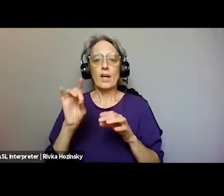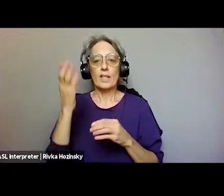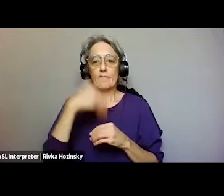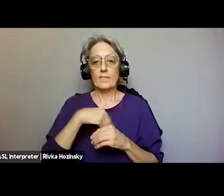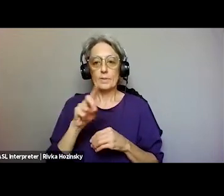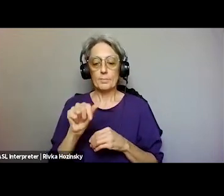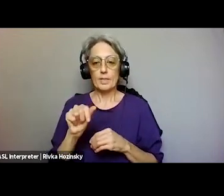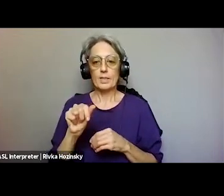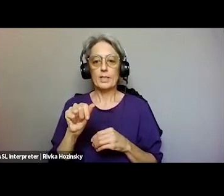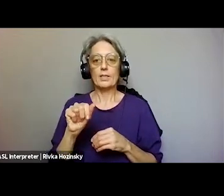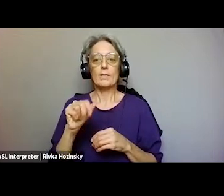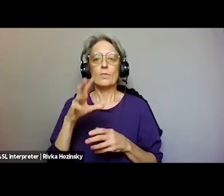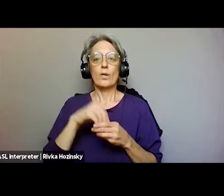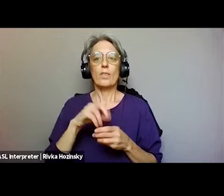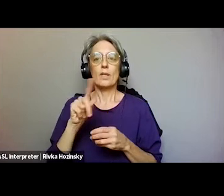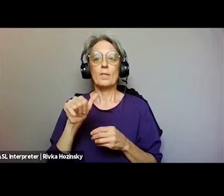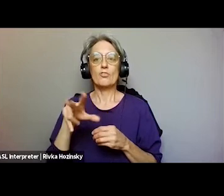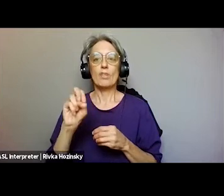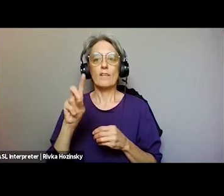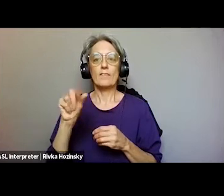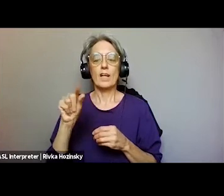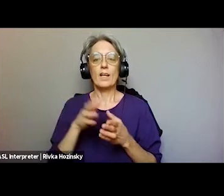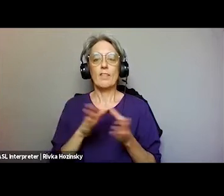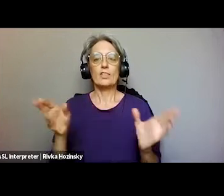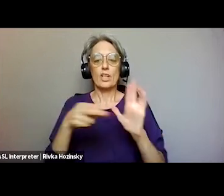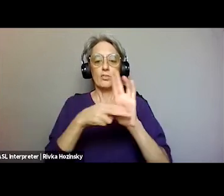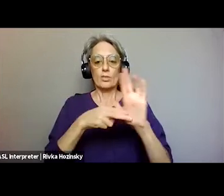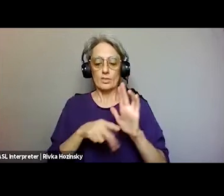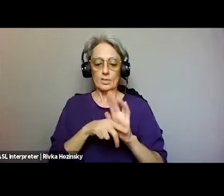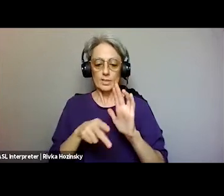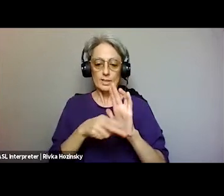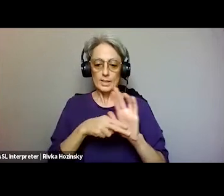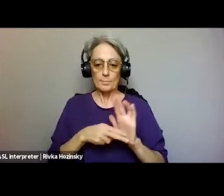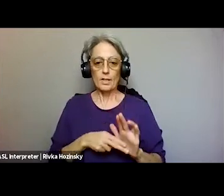administrative data and the general stigma that comes along with reporting these conditions. And